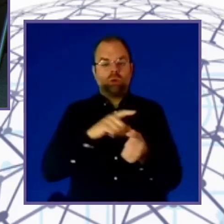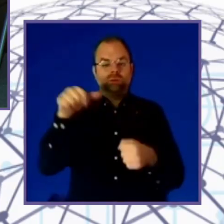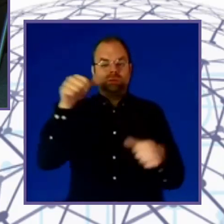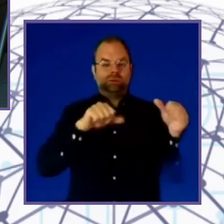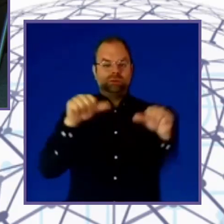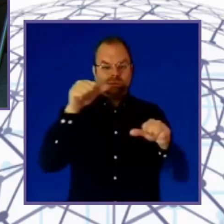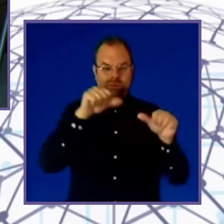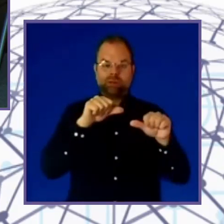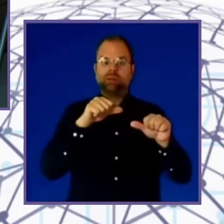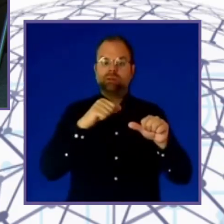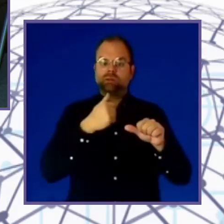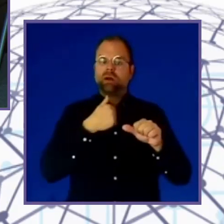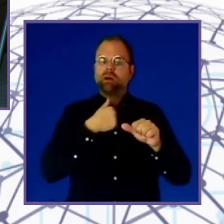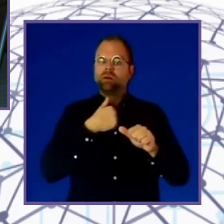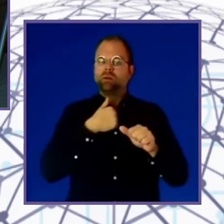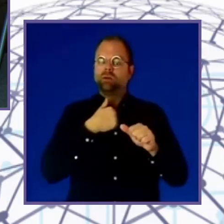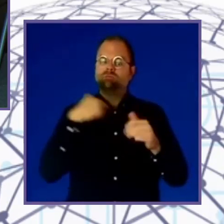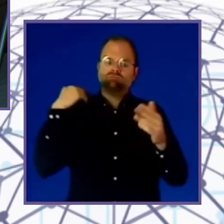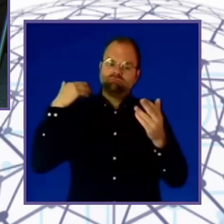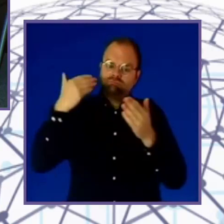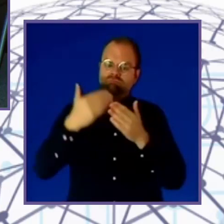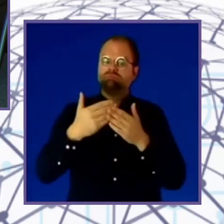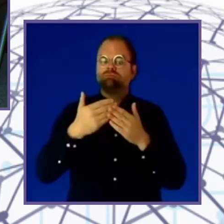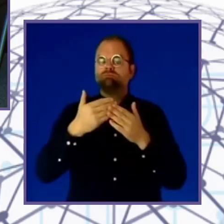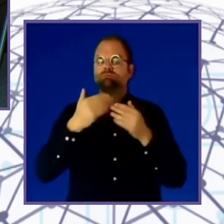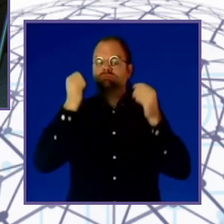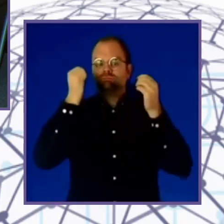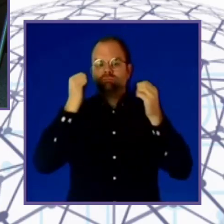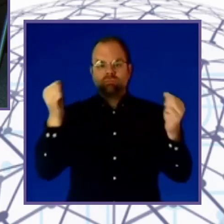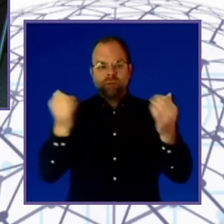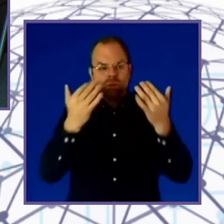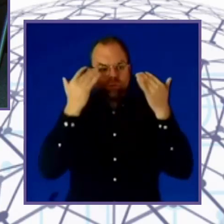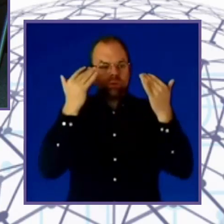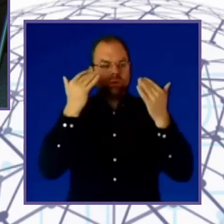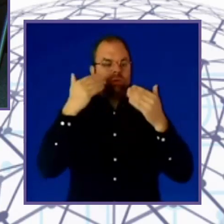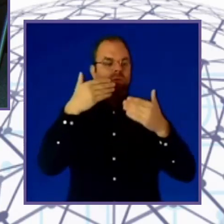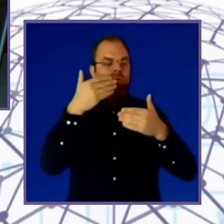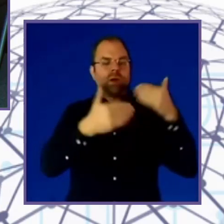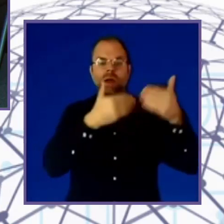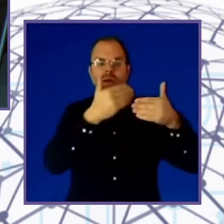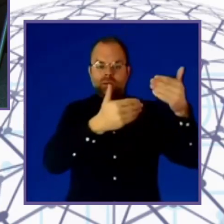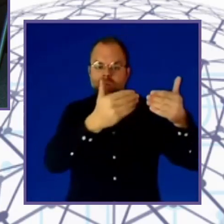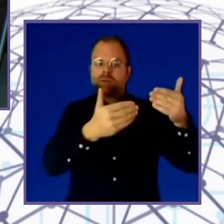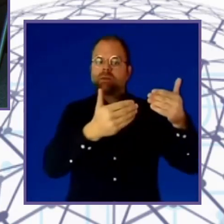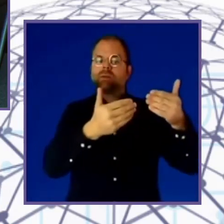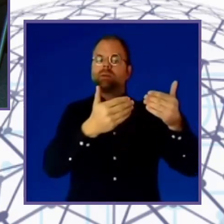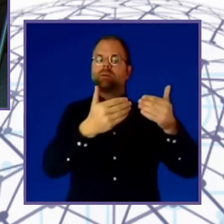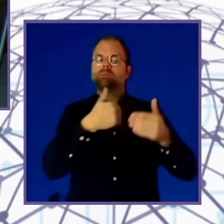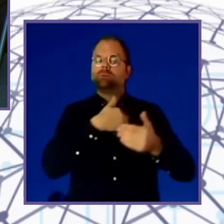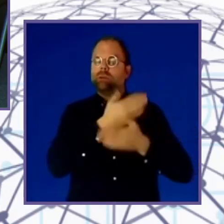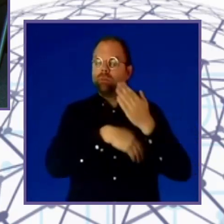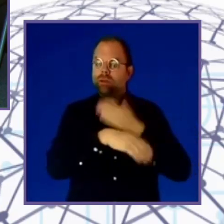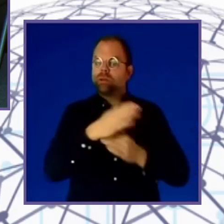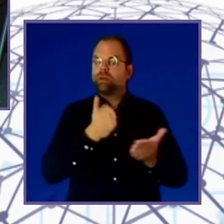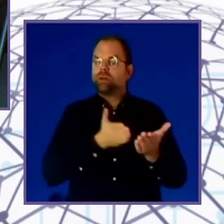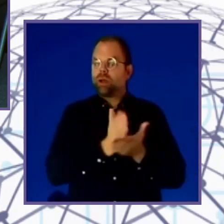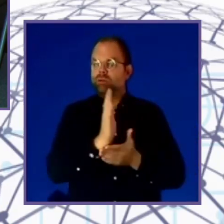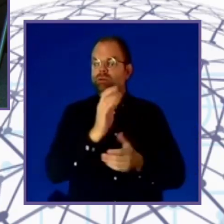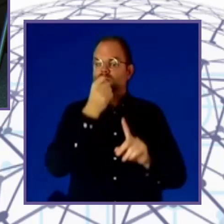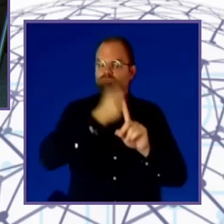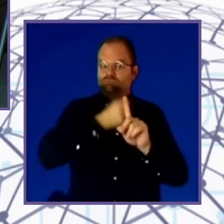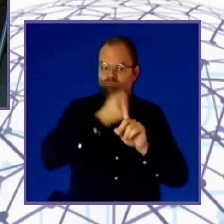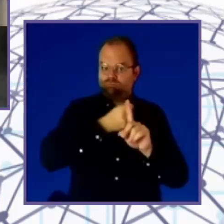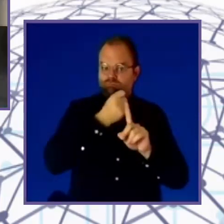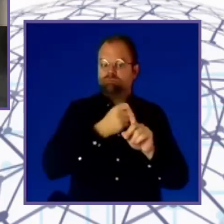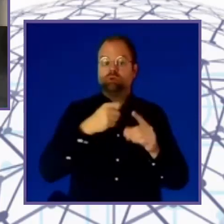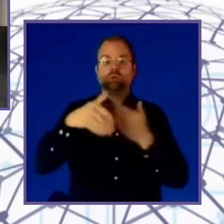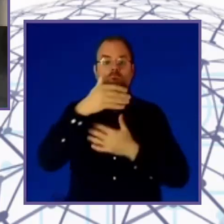people in the history of the NHS. A couple of months ago, the NHS celebrated its 75th birthday.